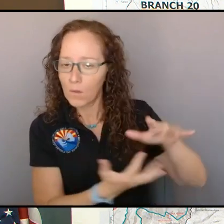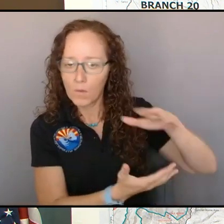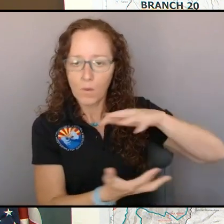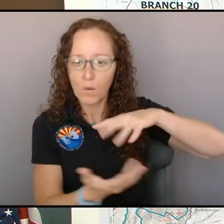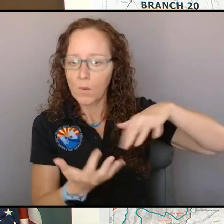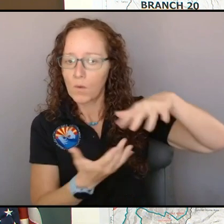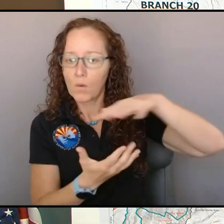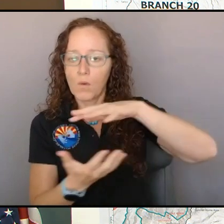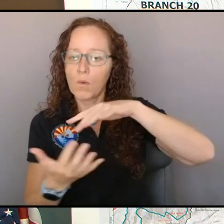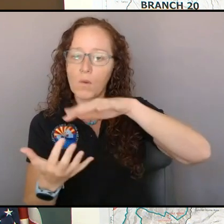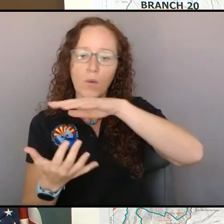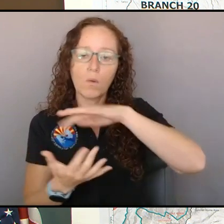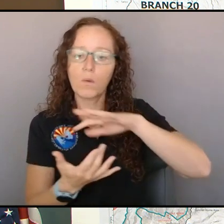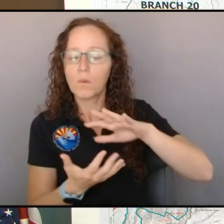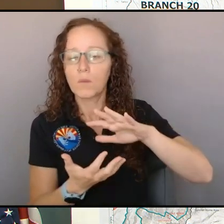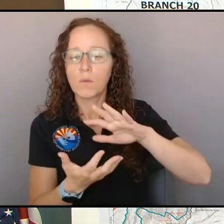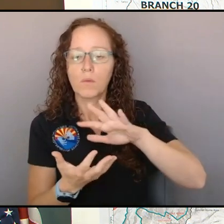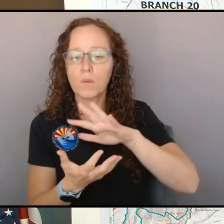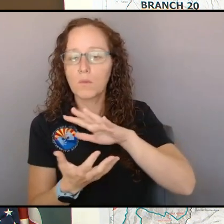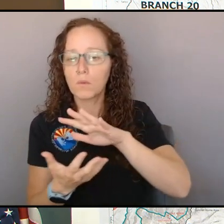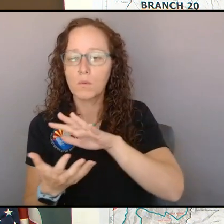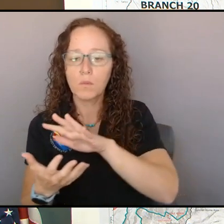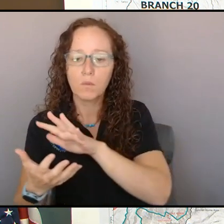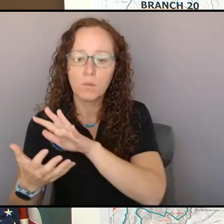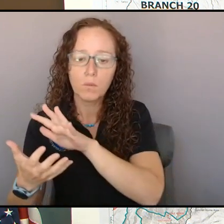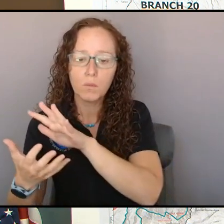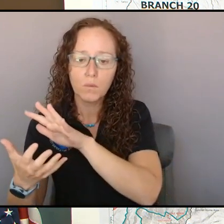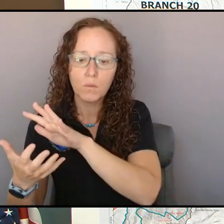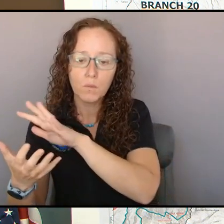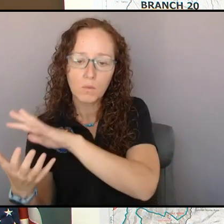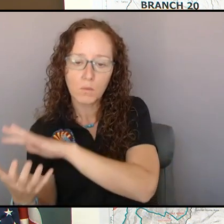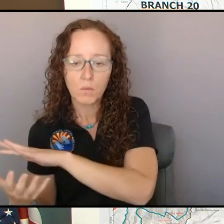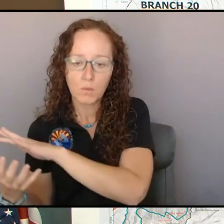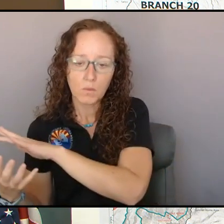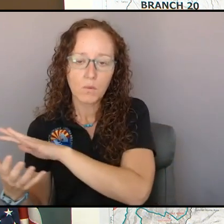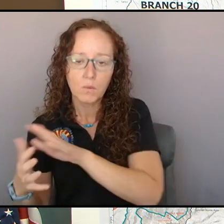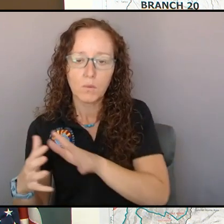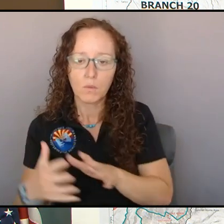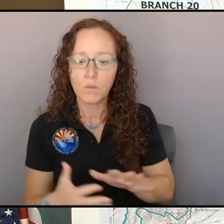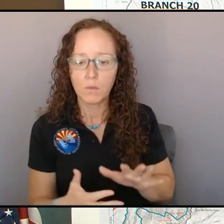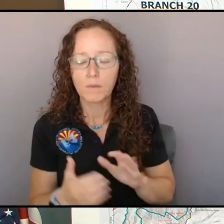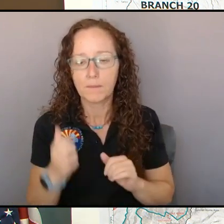southeast to southeast direction. As it got into the